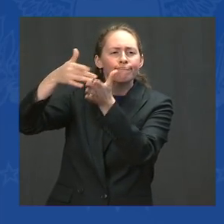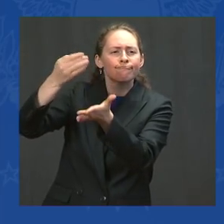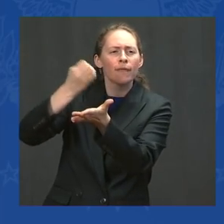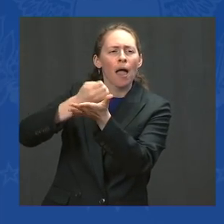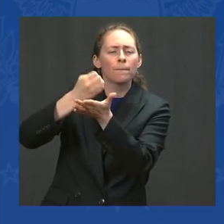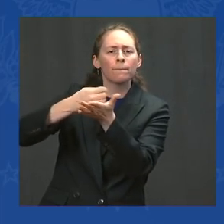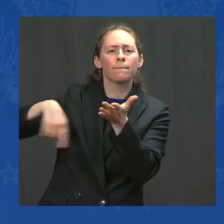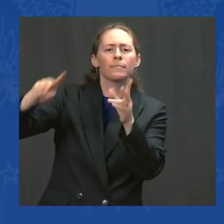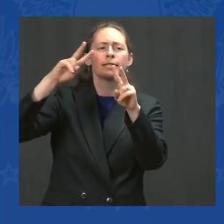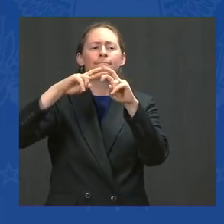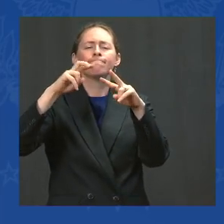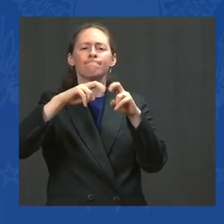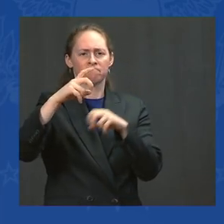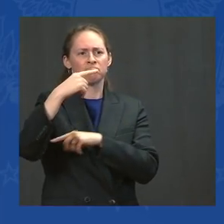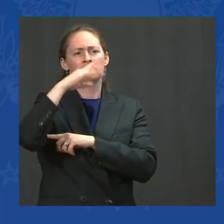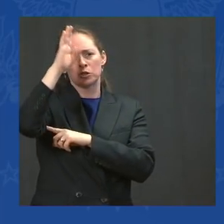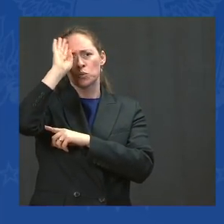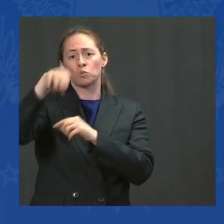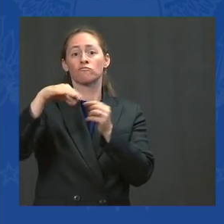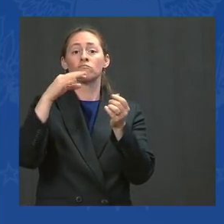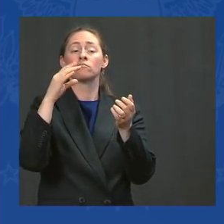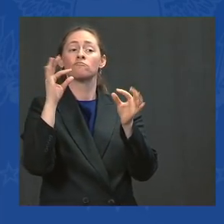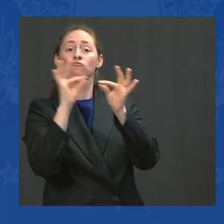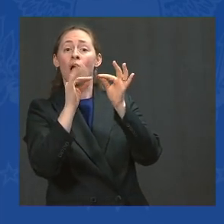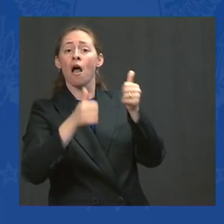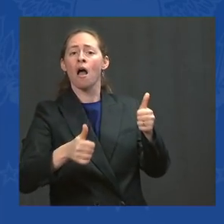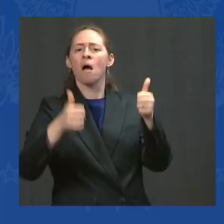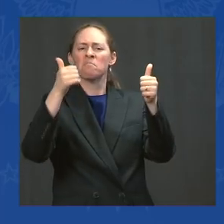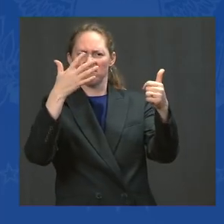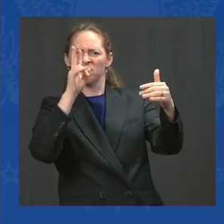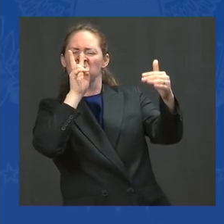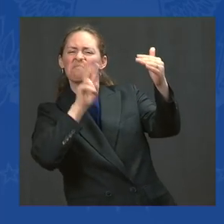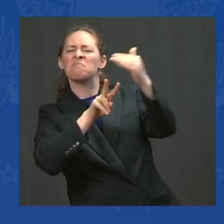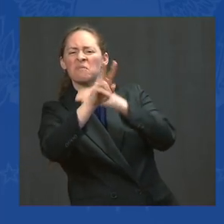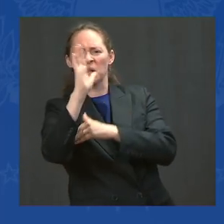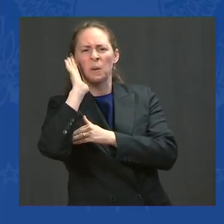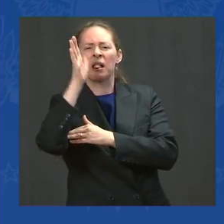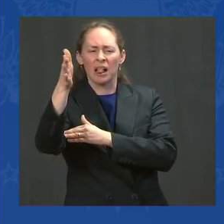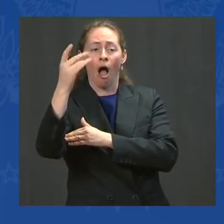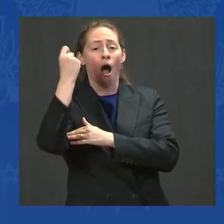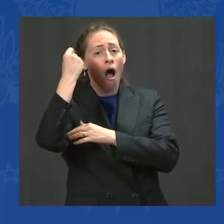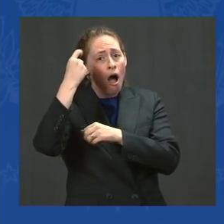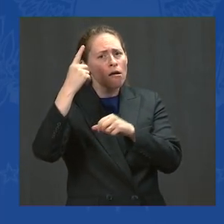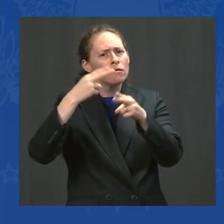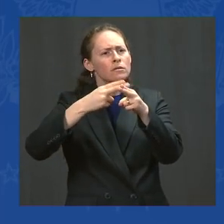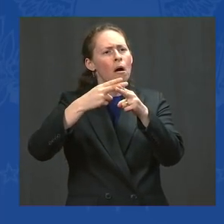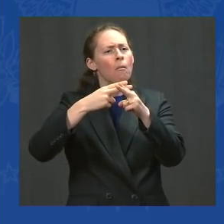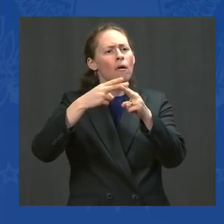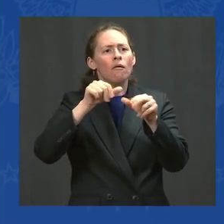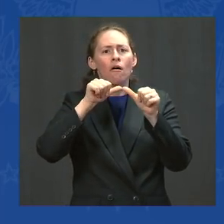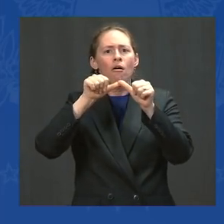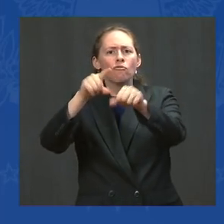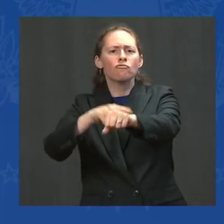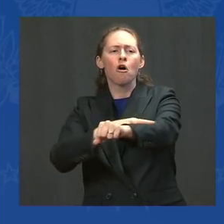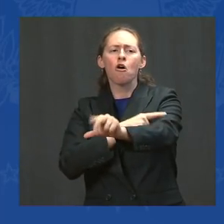were expected and expected to be temporary. The reality is, you can't flip the global economic light